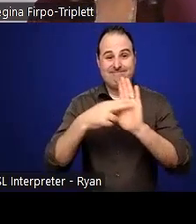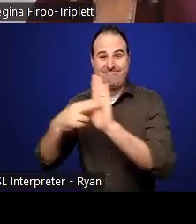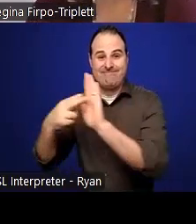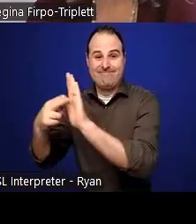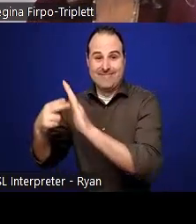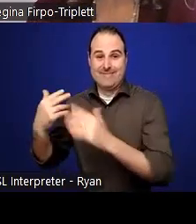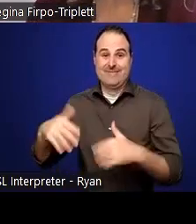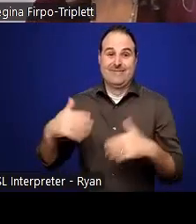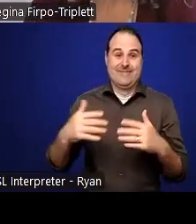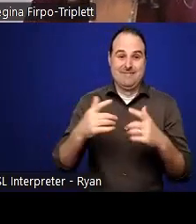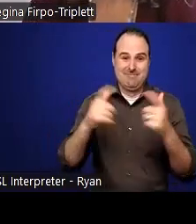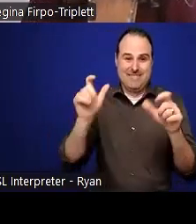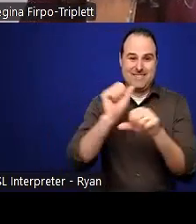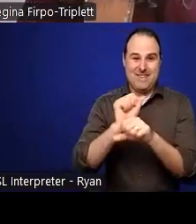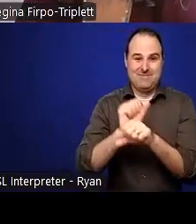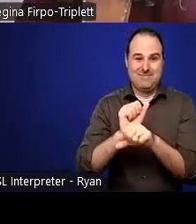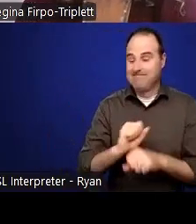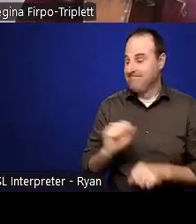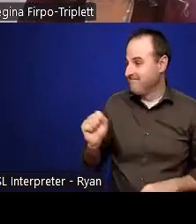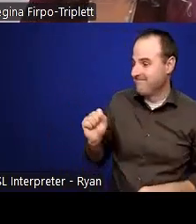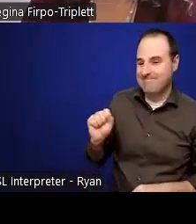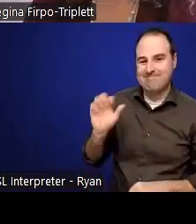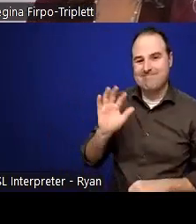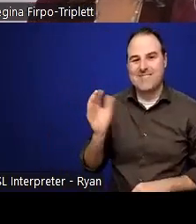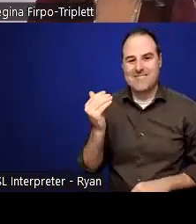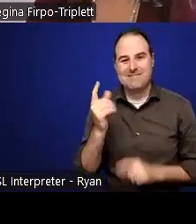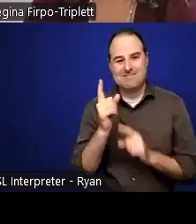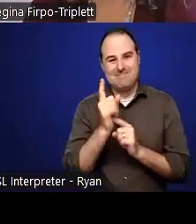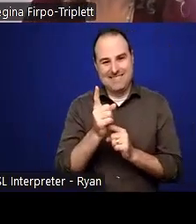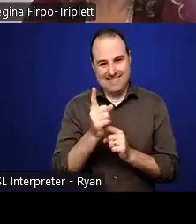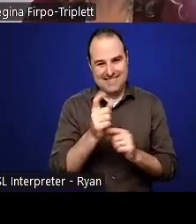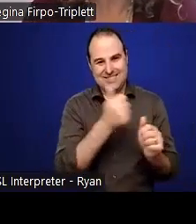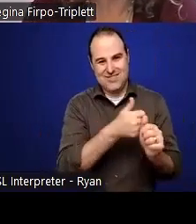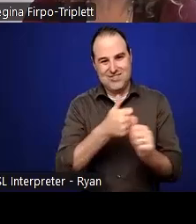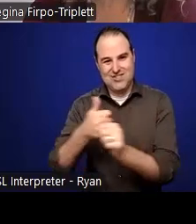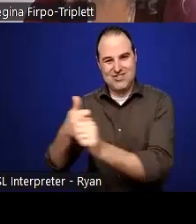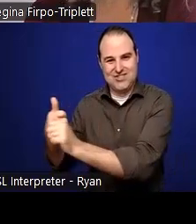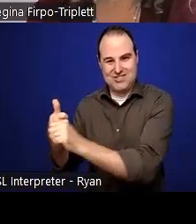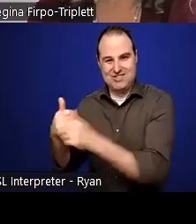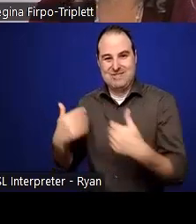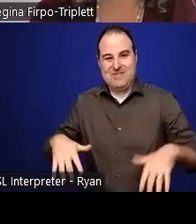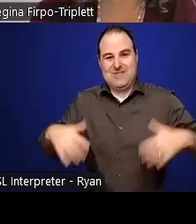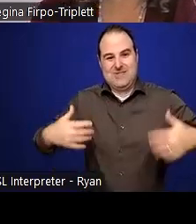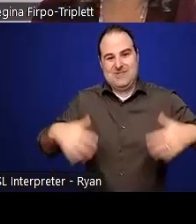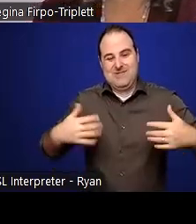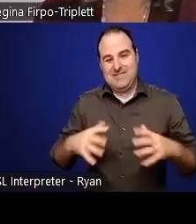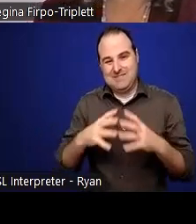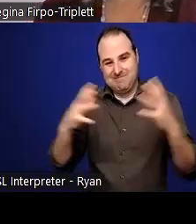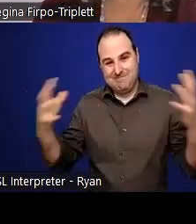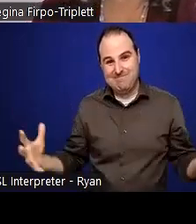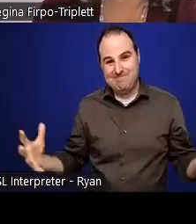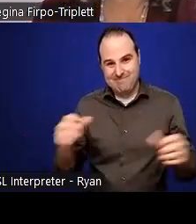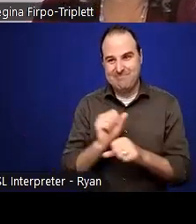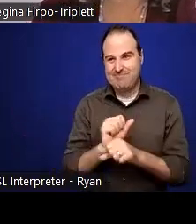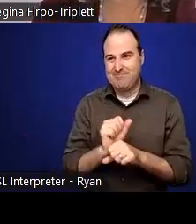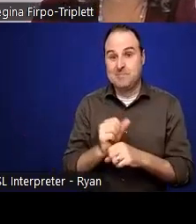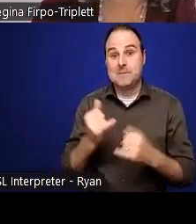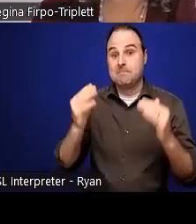Lane Edwards: Yeah, they're all about 15 minutes long. There's t30 of them. It's quite a task. And here it's just we don't need to get too into it because obviously this is very in the weeds. This